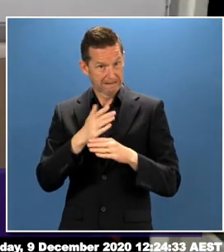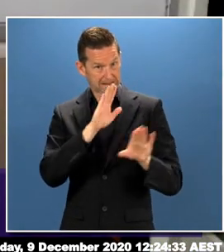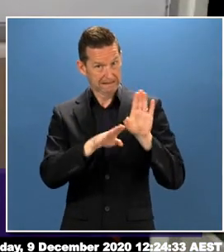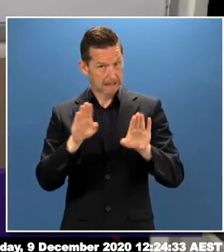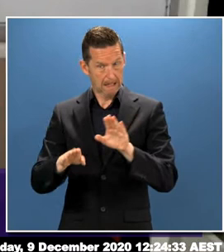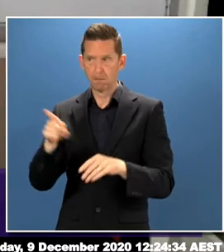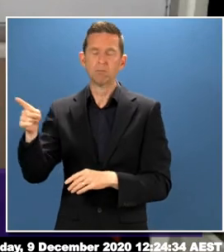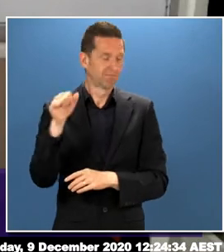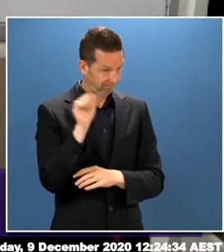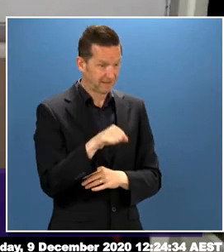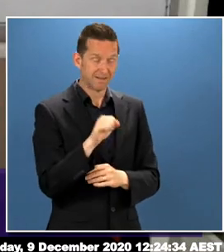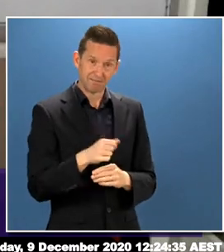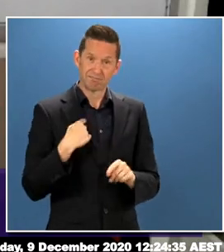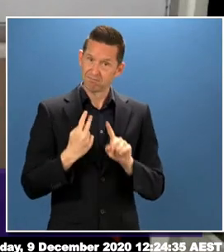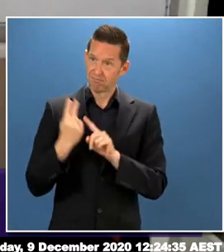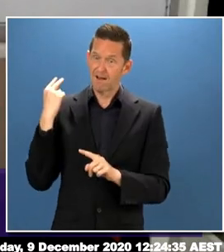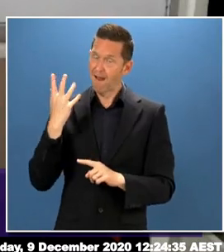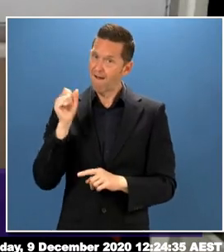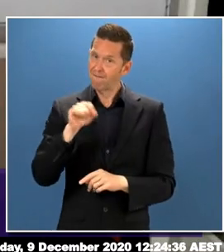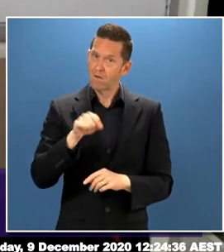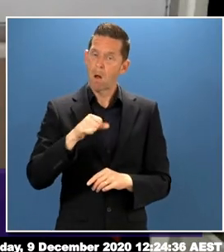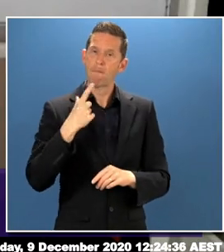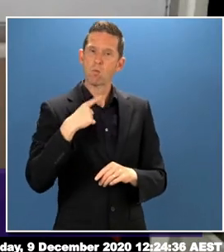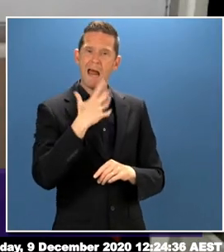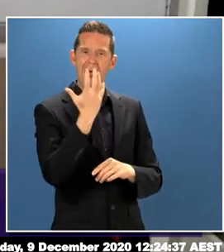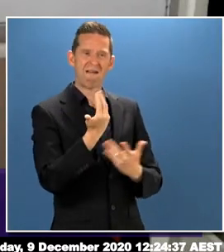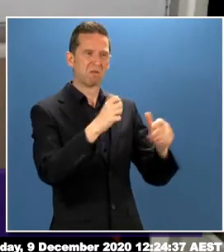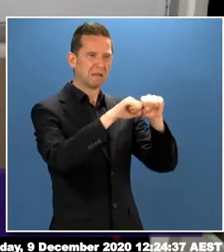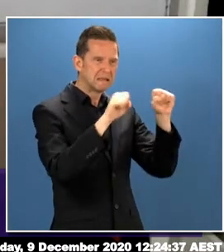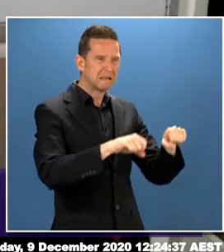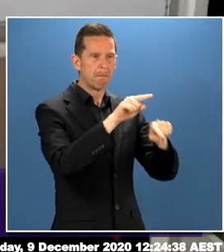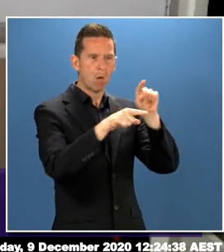And it's because the other structures that are in place to find anybody a job